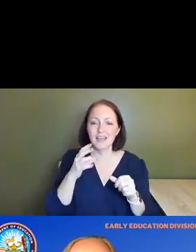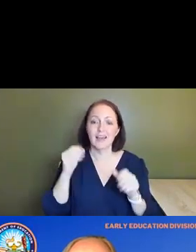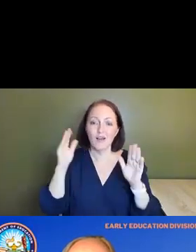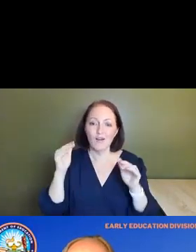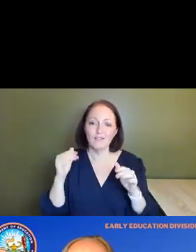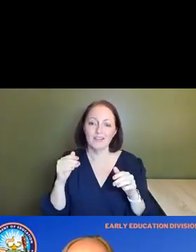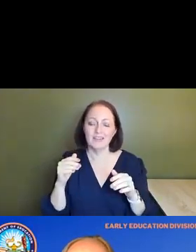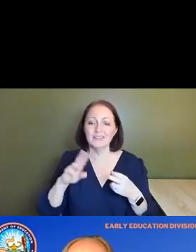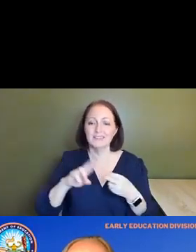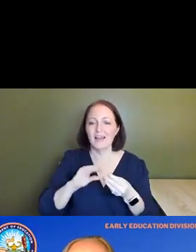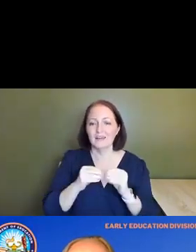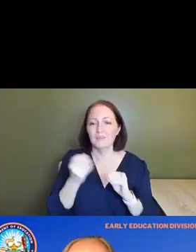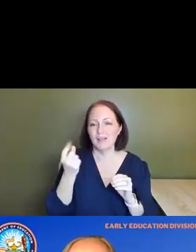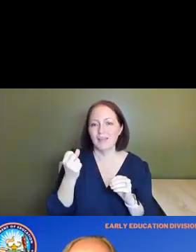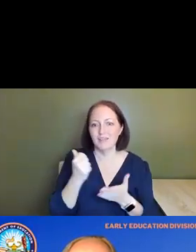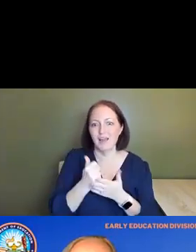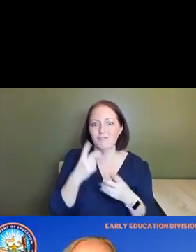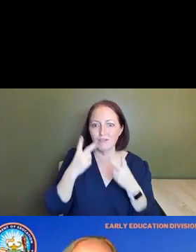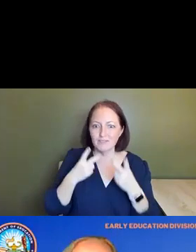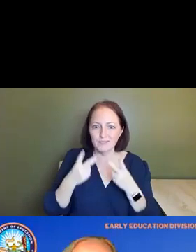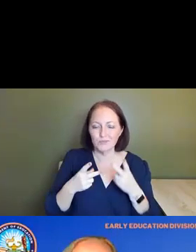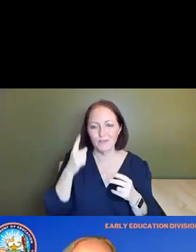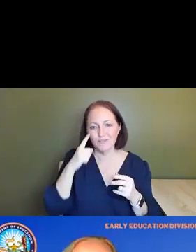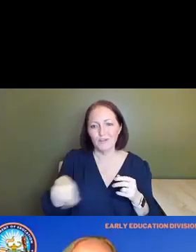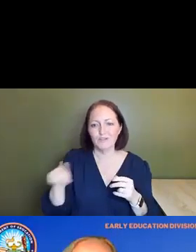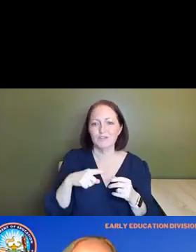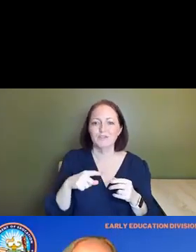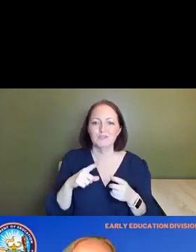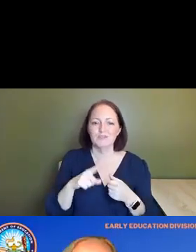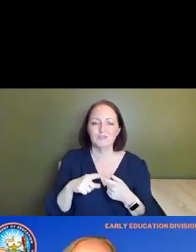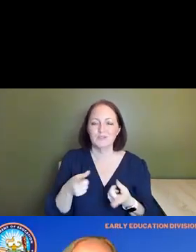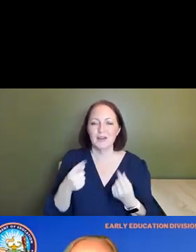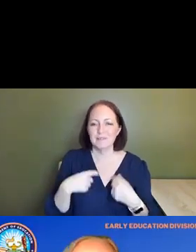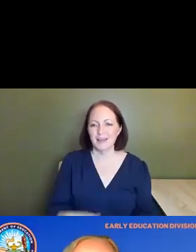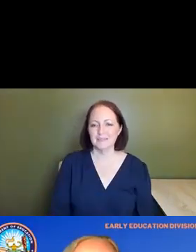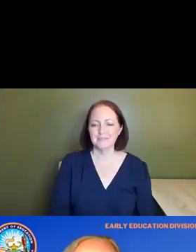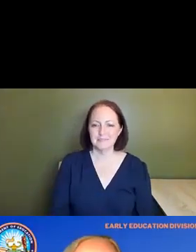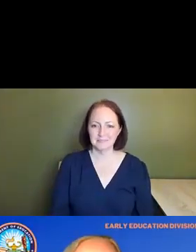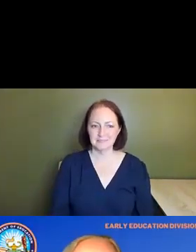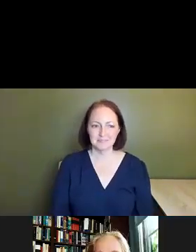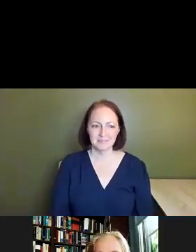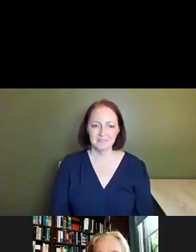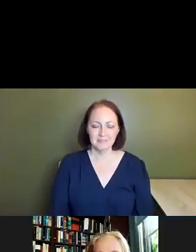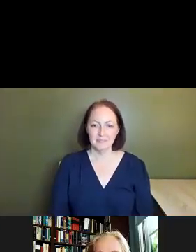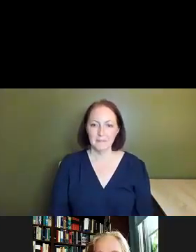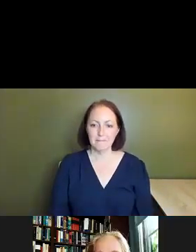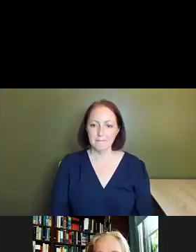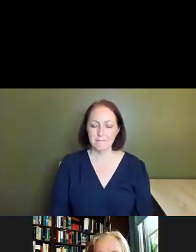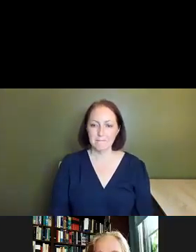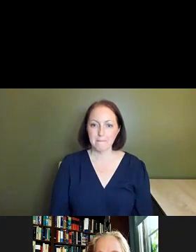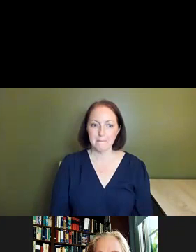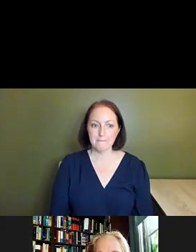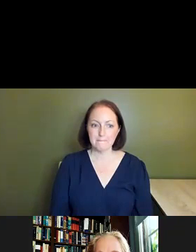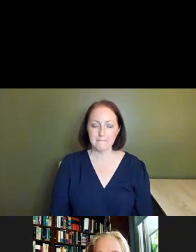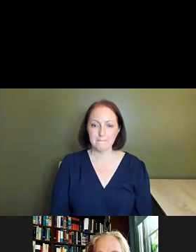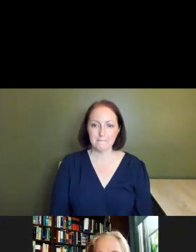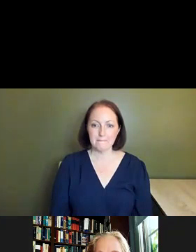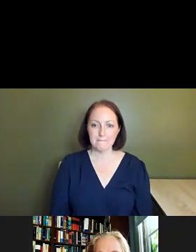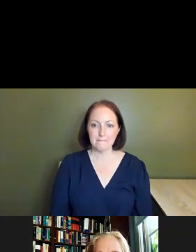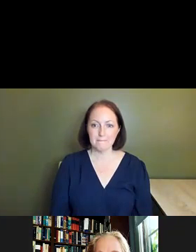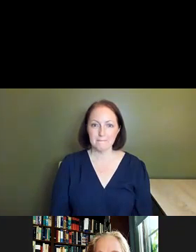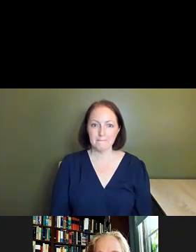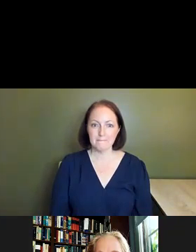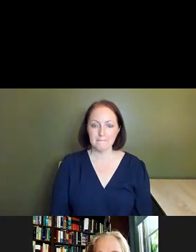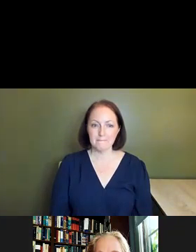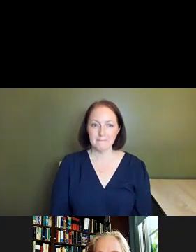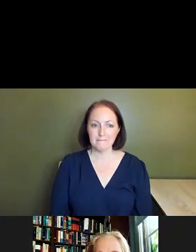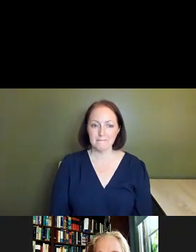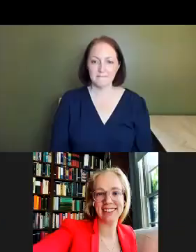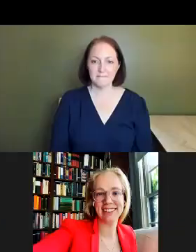11 will be a helpful visual for for you to all to come back to you on that.